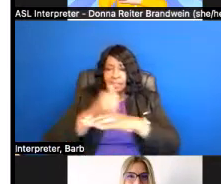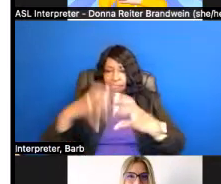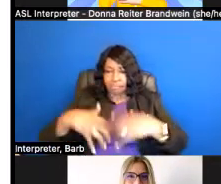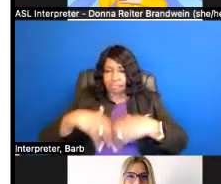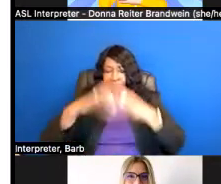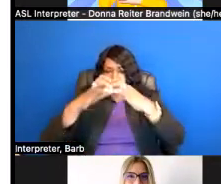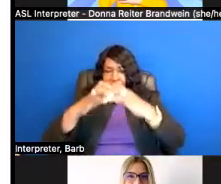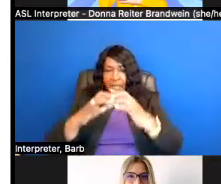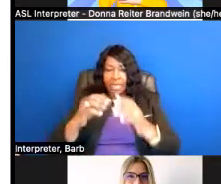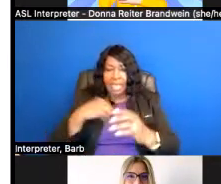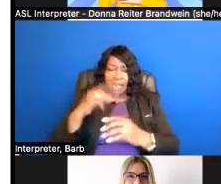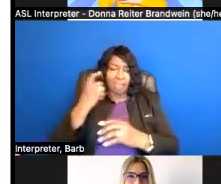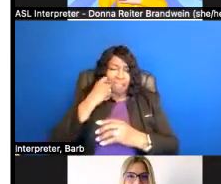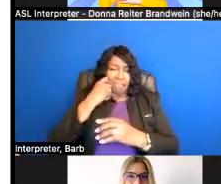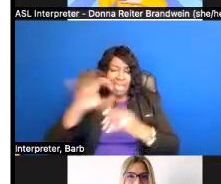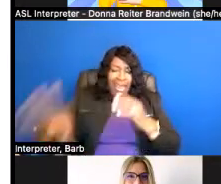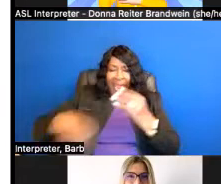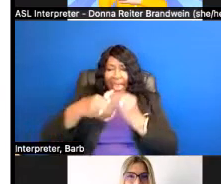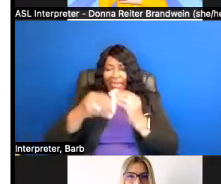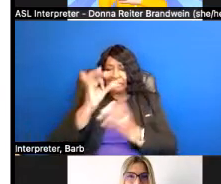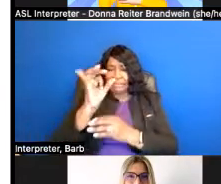because I was like, oh crap, I think I missed someone.